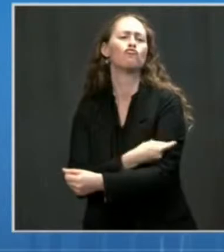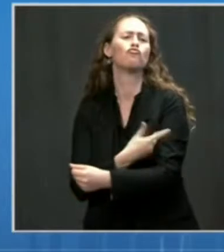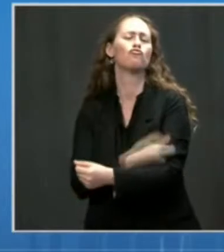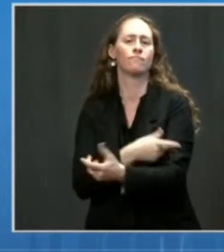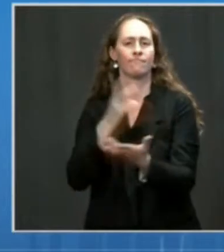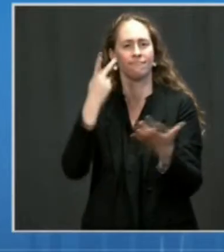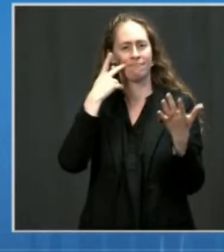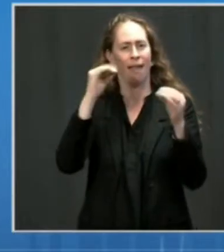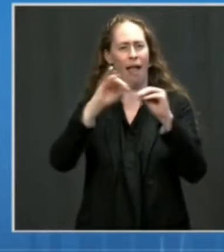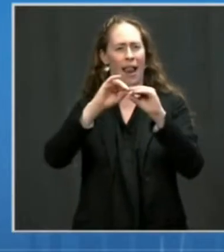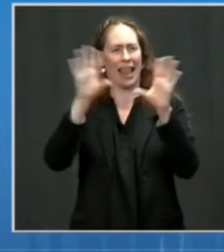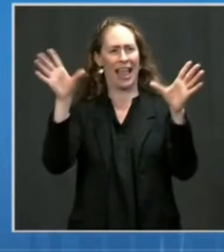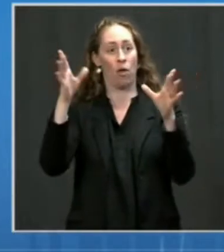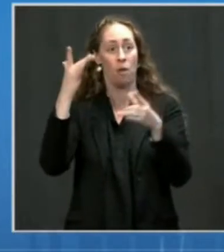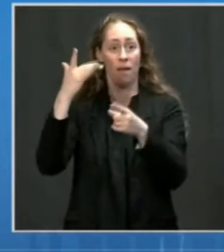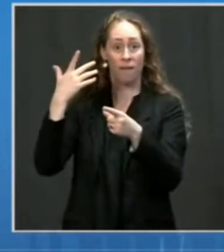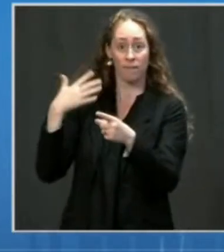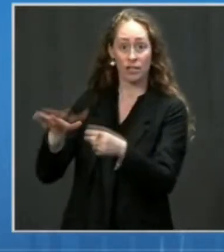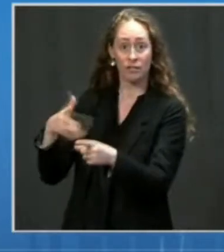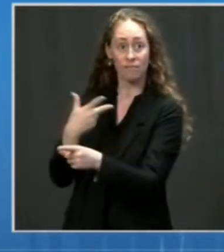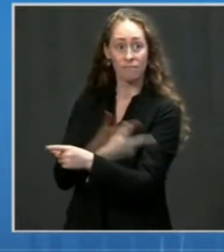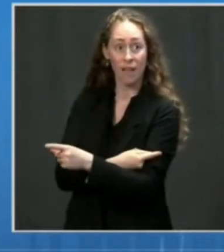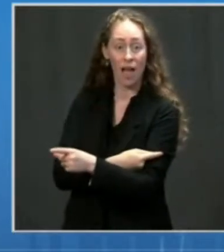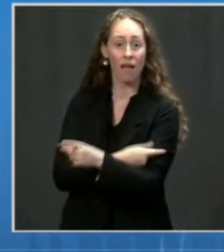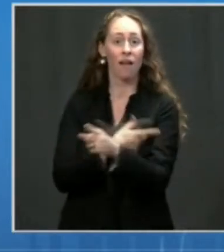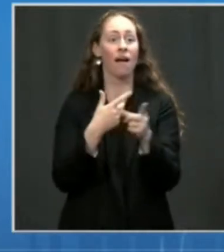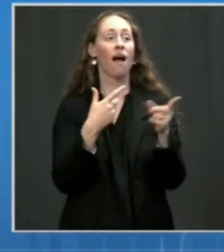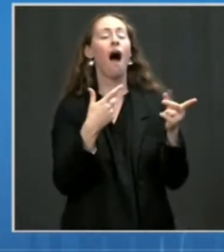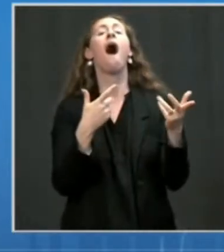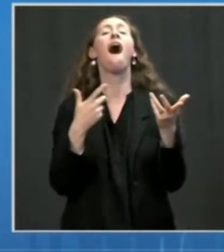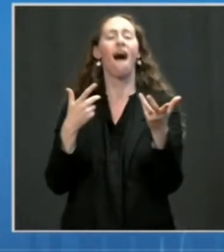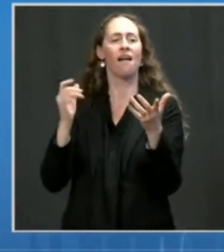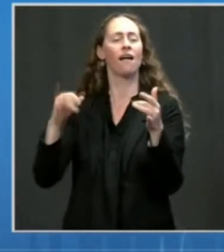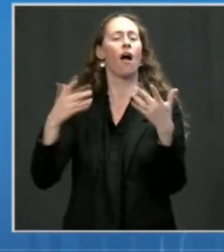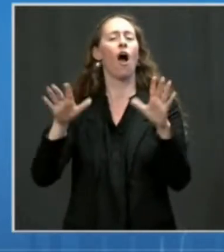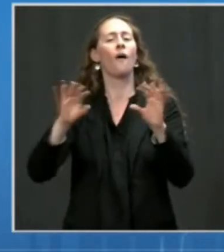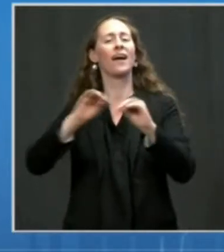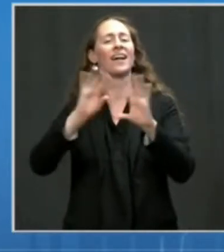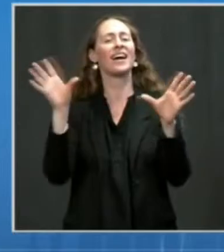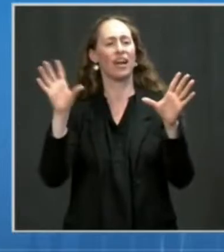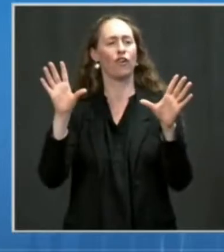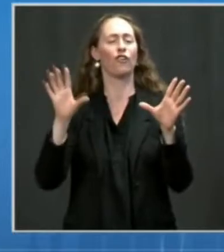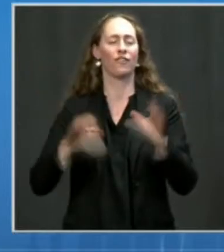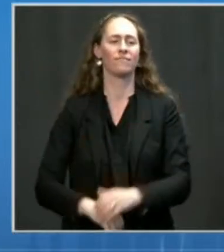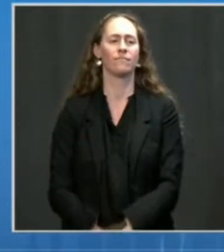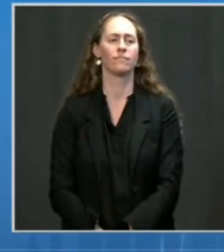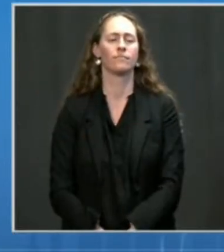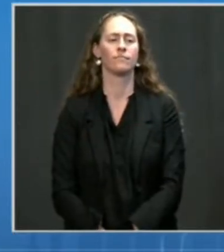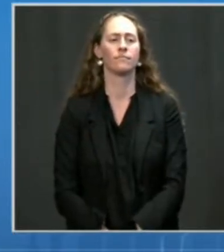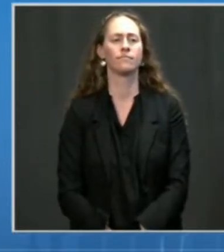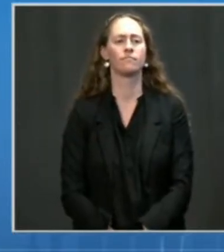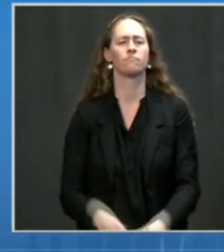OF CASES, AS SHOWN IN YELLOW. THERE IS A DIRECT CORRELATION WITH VACCINE COVERAGE AND CASE